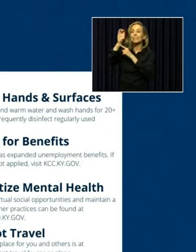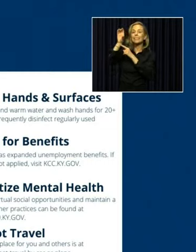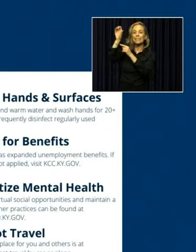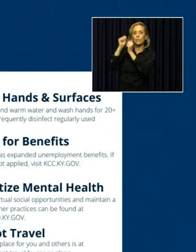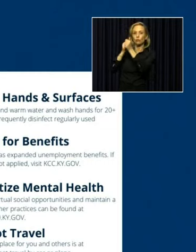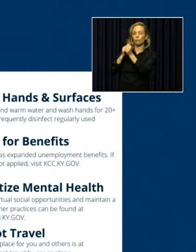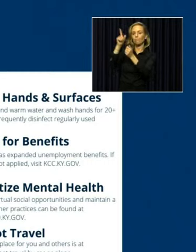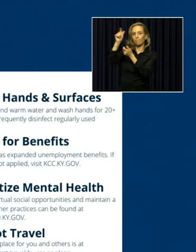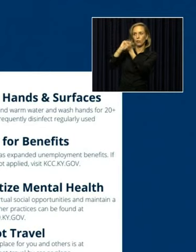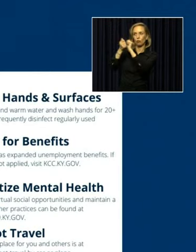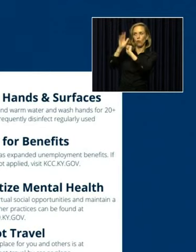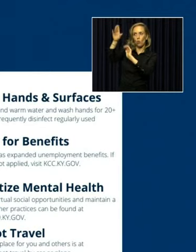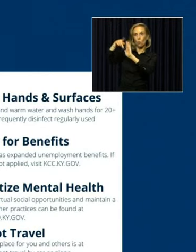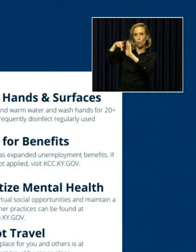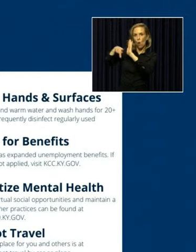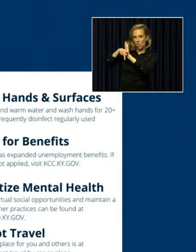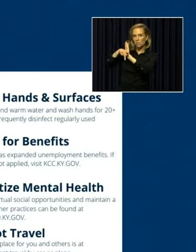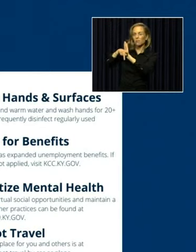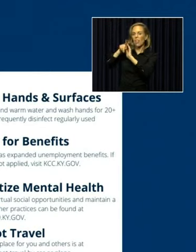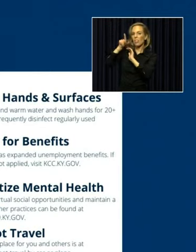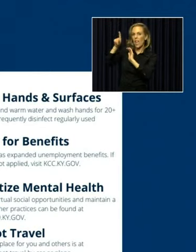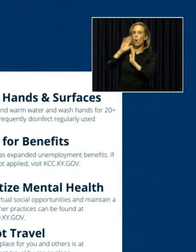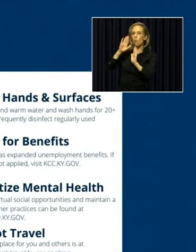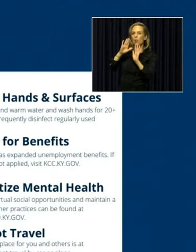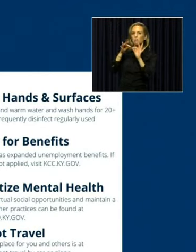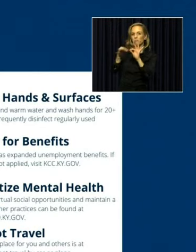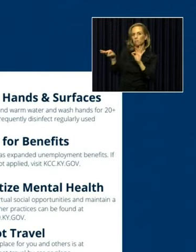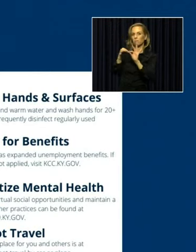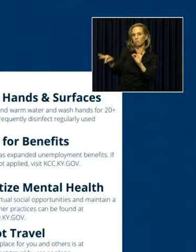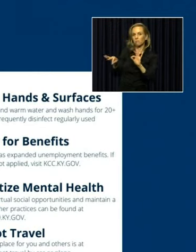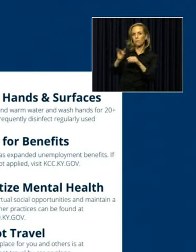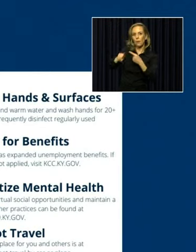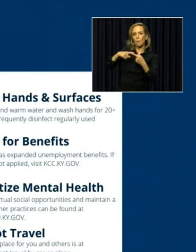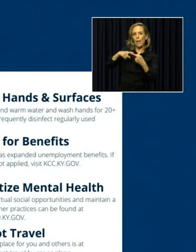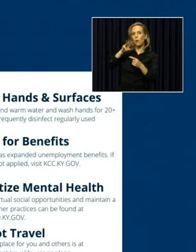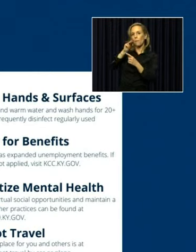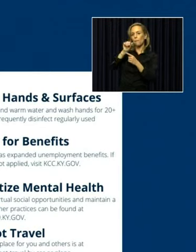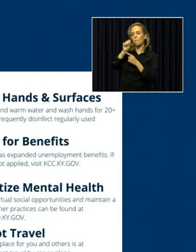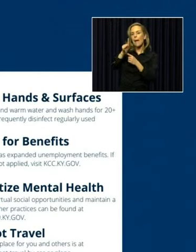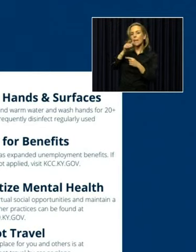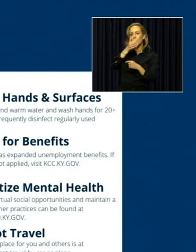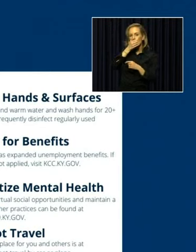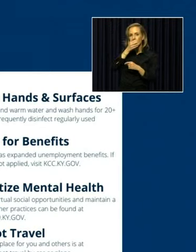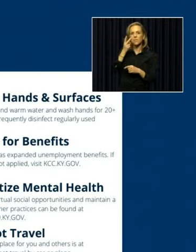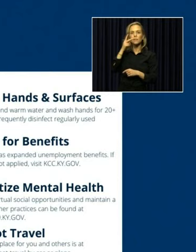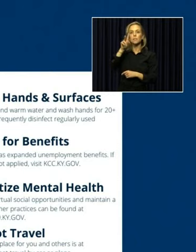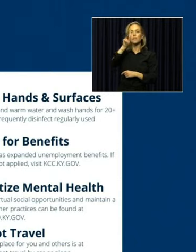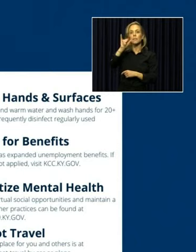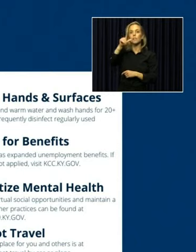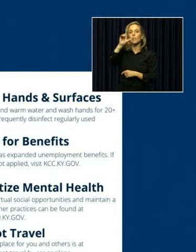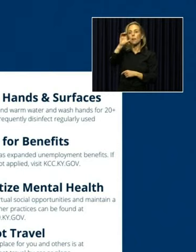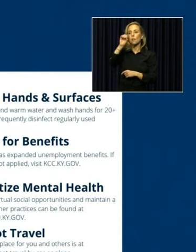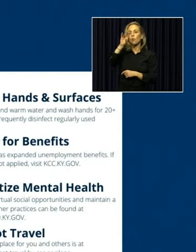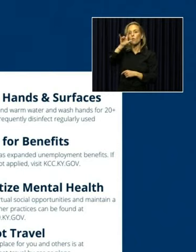SOLUTION. IN THE EFFECTS COUPLE DAYS WE WILL SHOW HOW TO DO THAT AGAIN, THOUGH THERE IS A VIDEO ON THE WEBSITE.